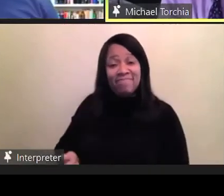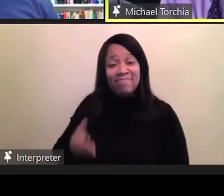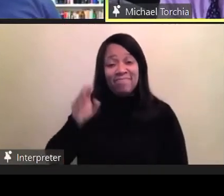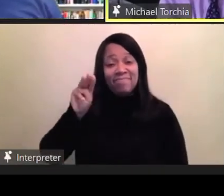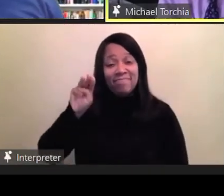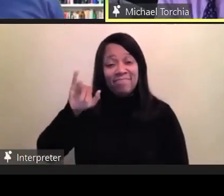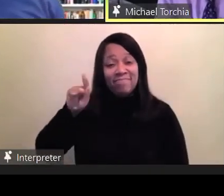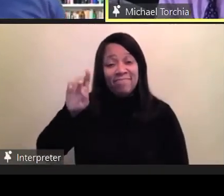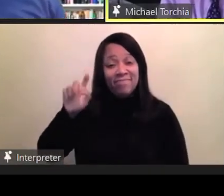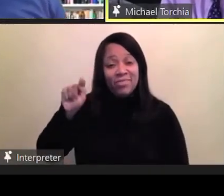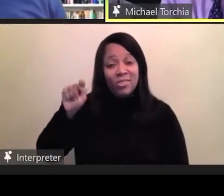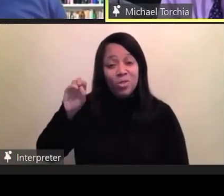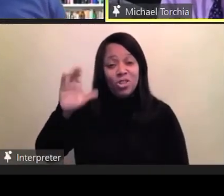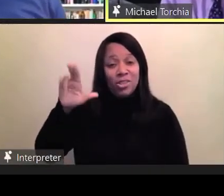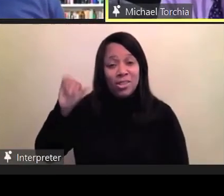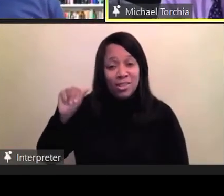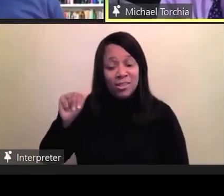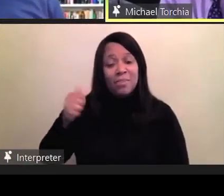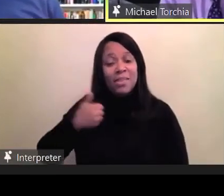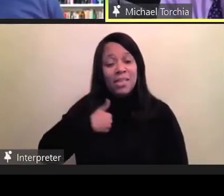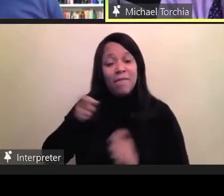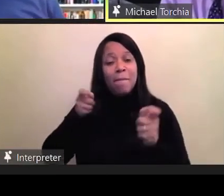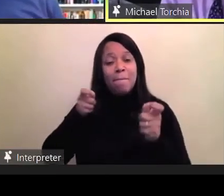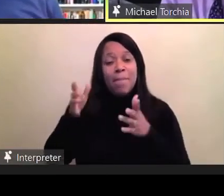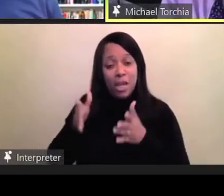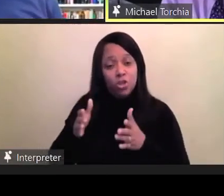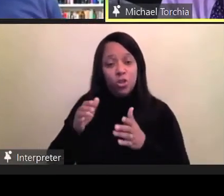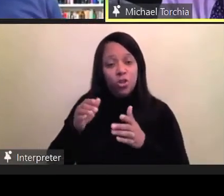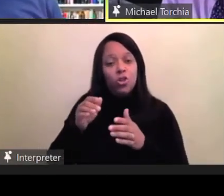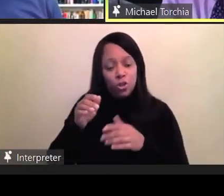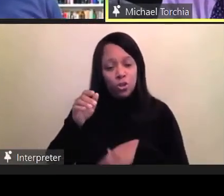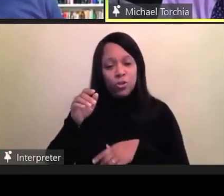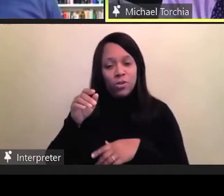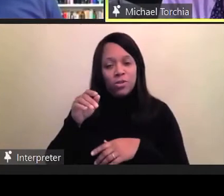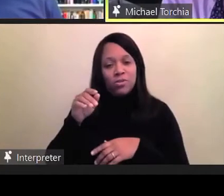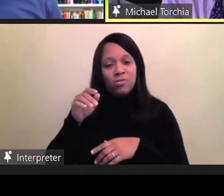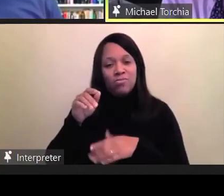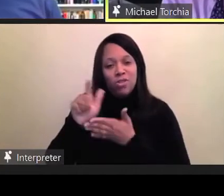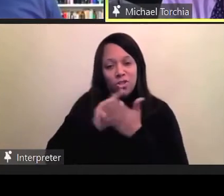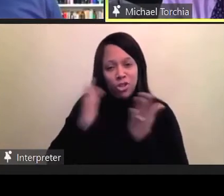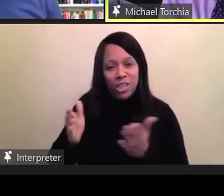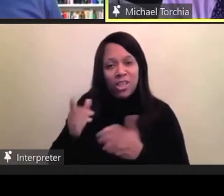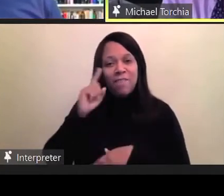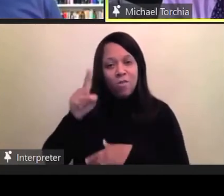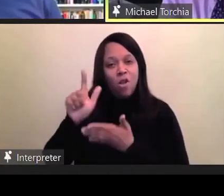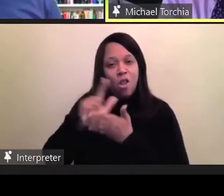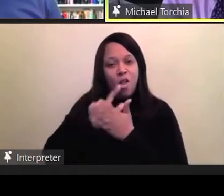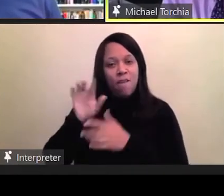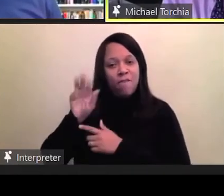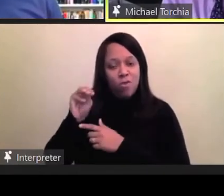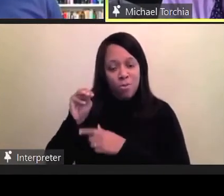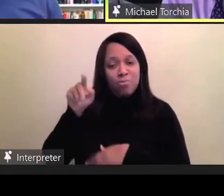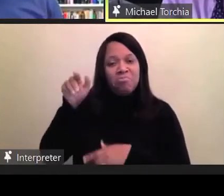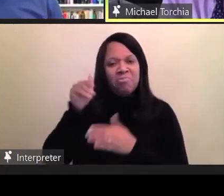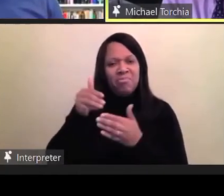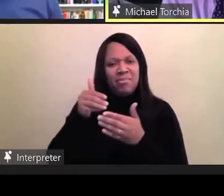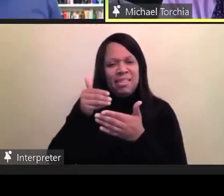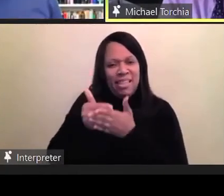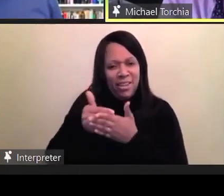I'm a managing member of Siminoff, Ormsby, Greenberg, & Torchia, a law firm outside of Philadelphia.